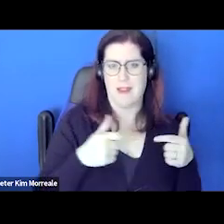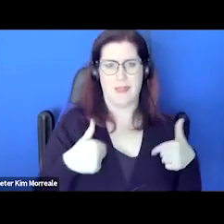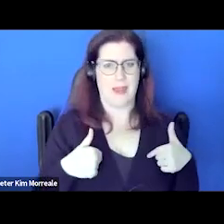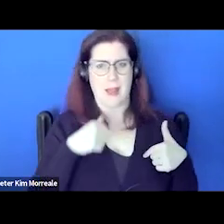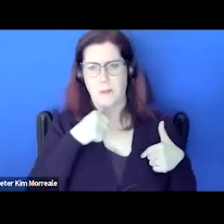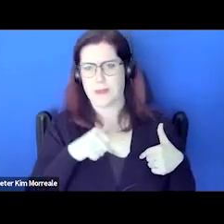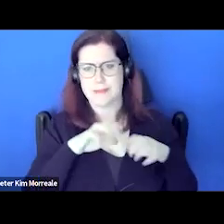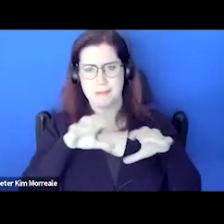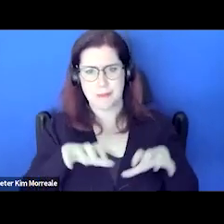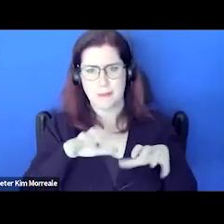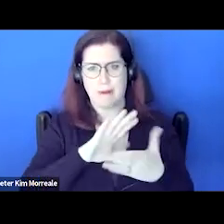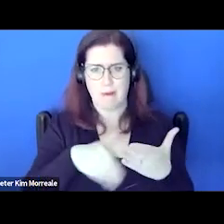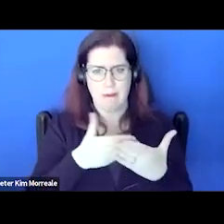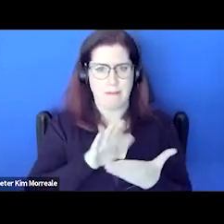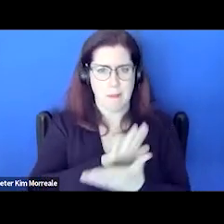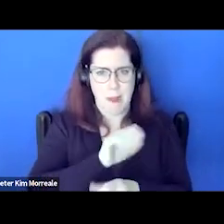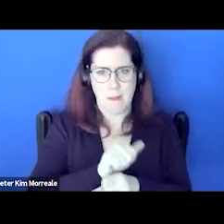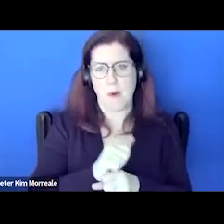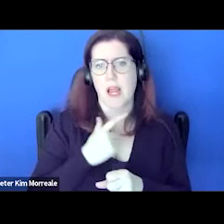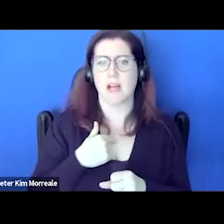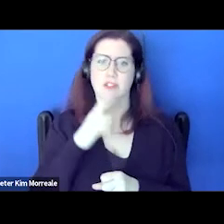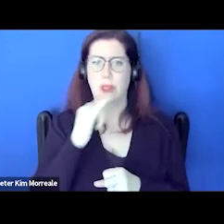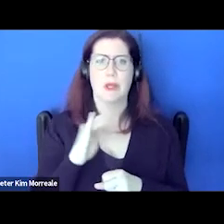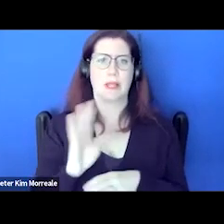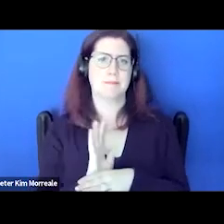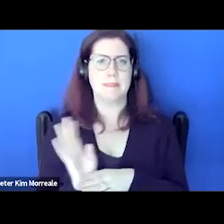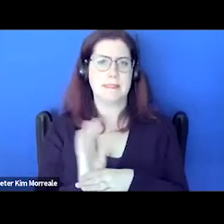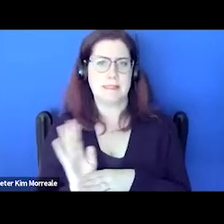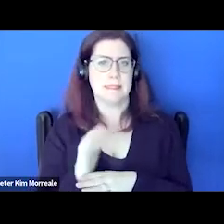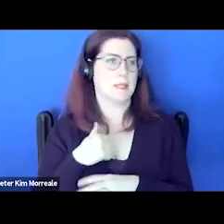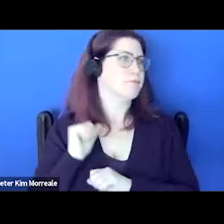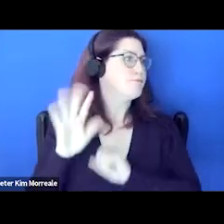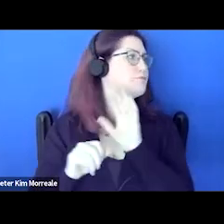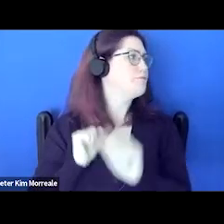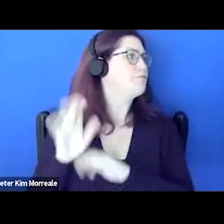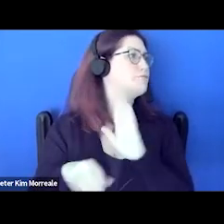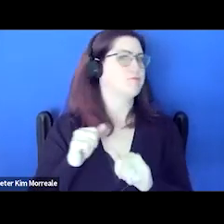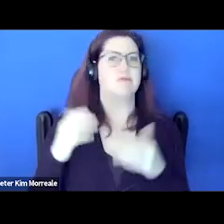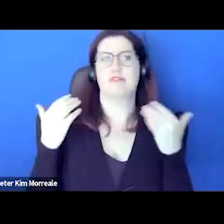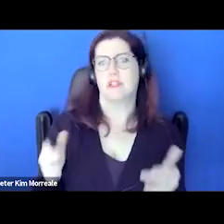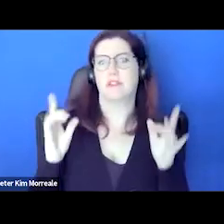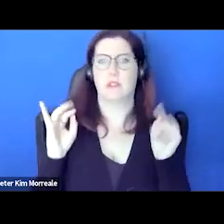and just doing all the busy work and submitting documents and just do it already.